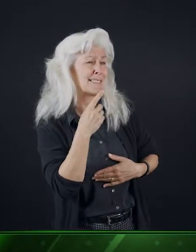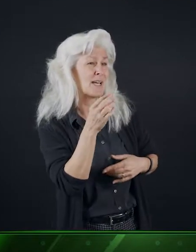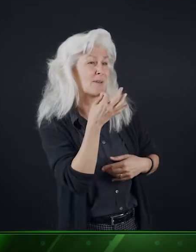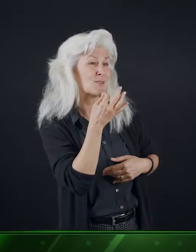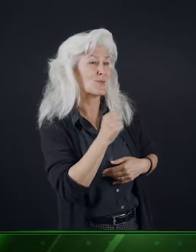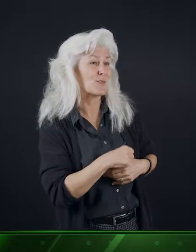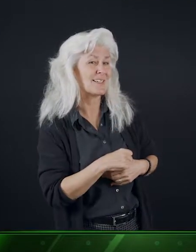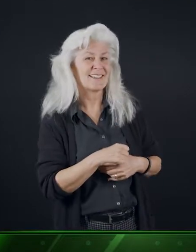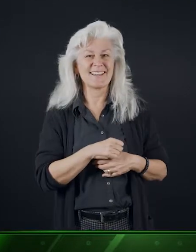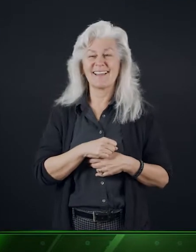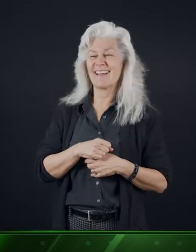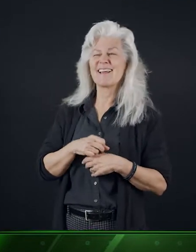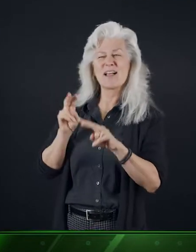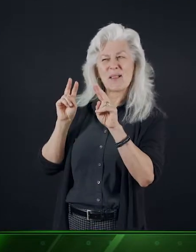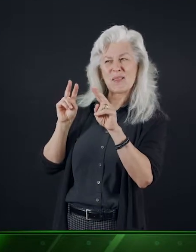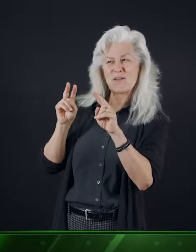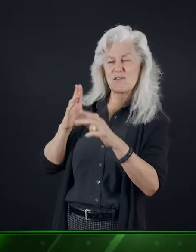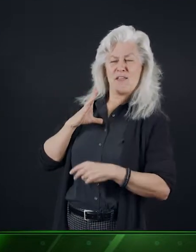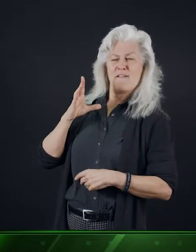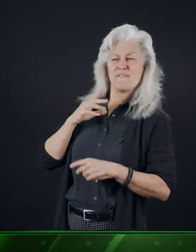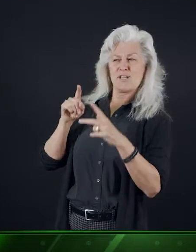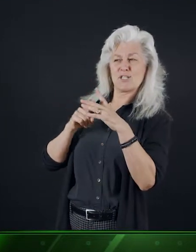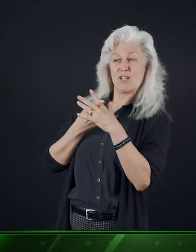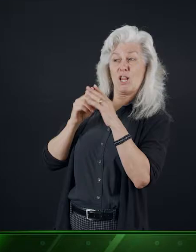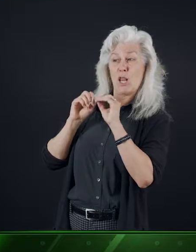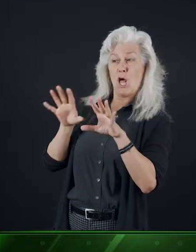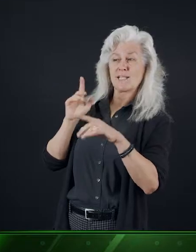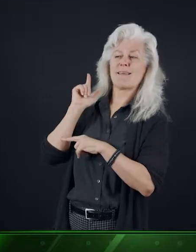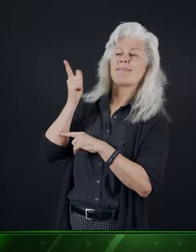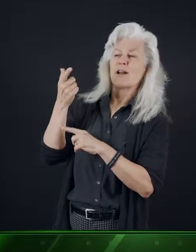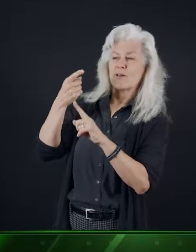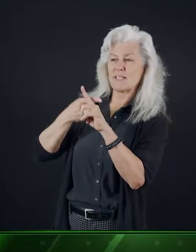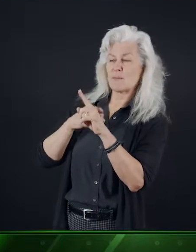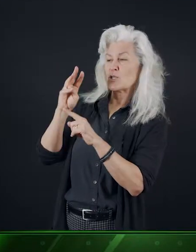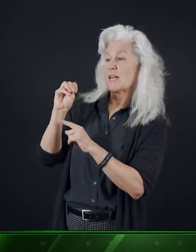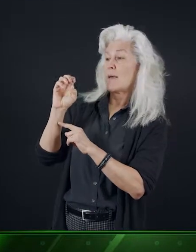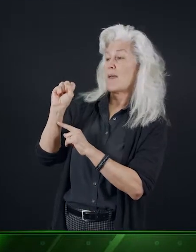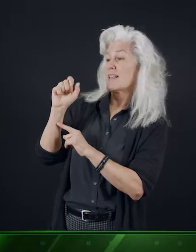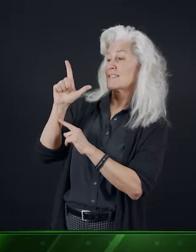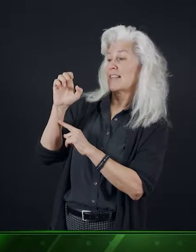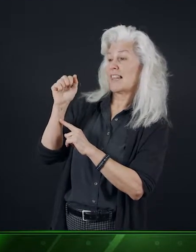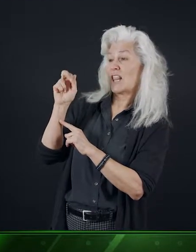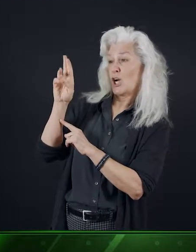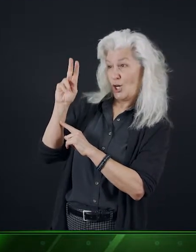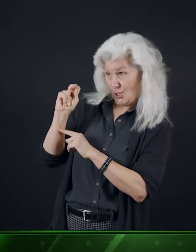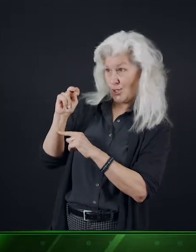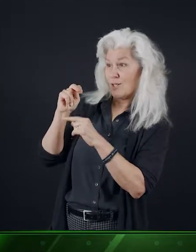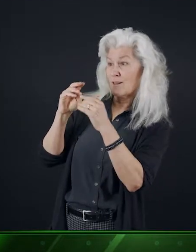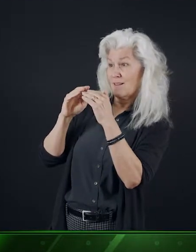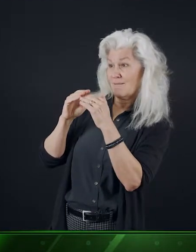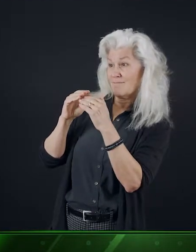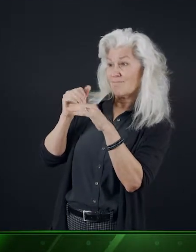Be on the lookout for the official launch later this month on the MS Learn platform. Well, now I'm all excited.